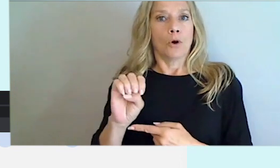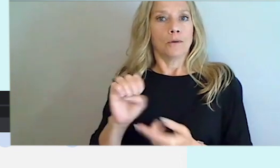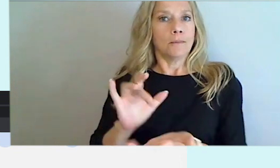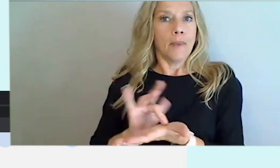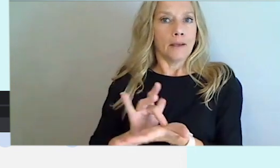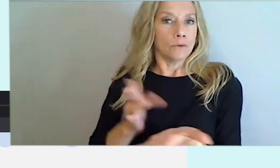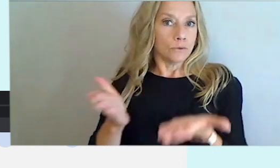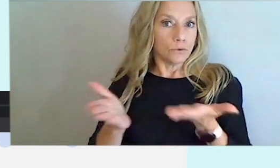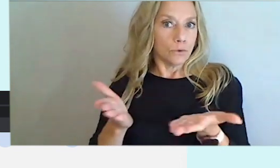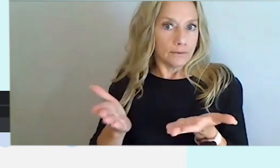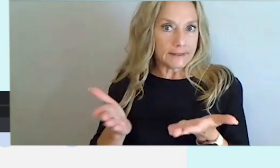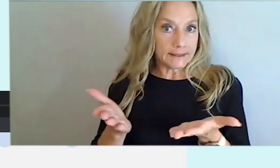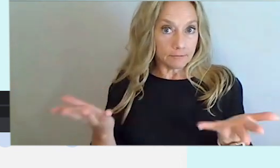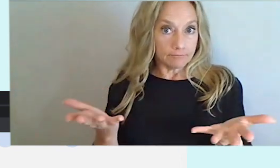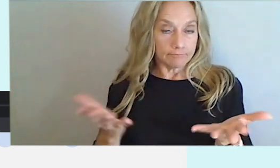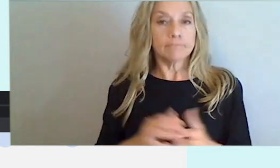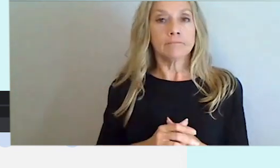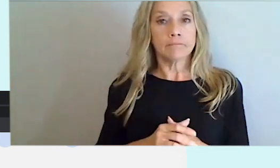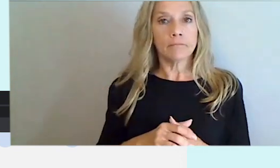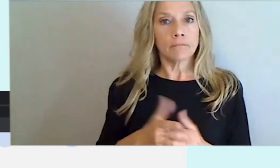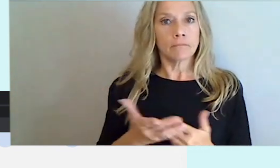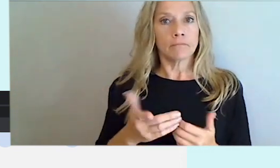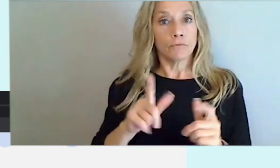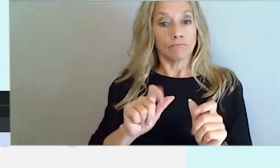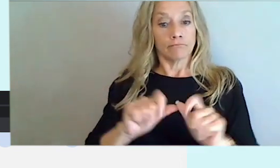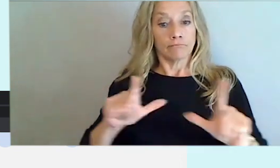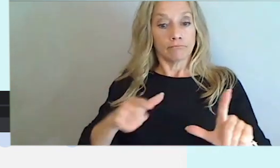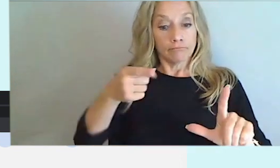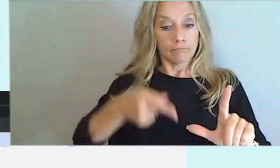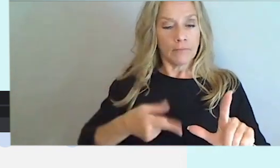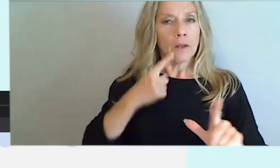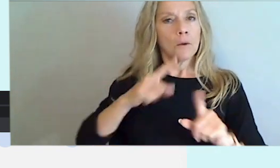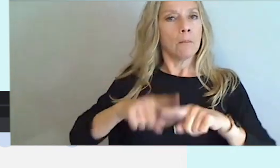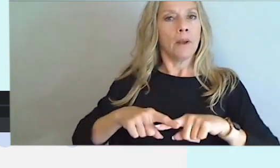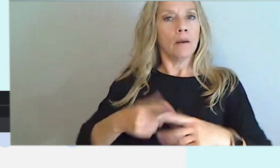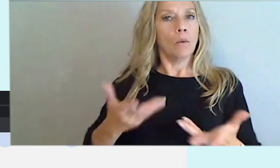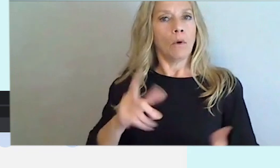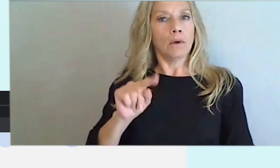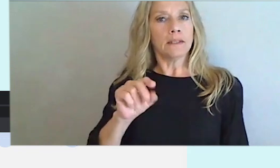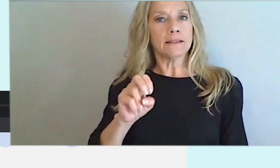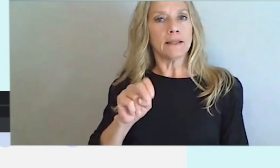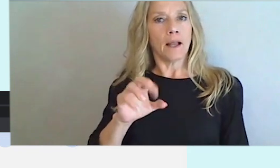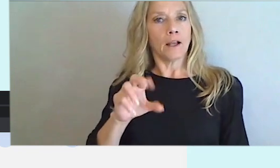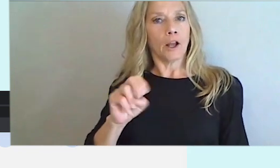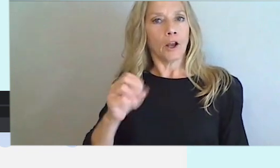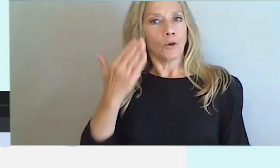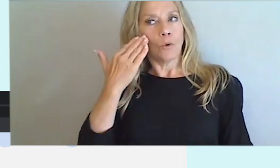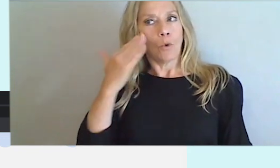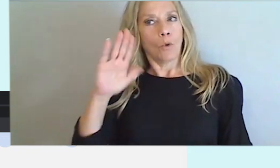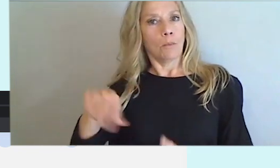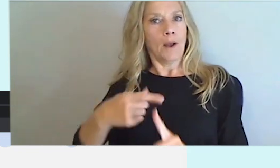What you see will depend on what TennCare knows about you. For this example, TennCare needs to know